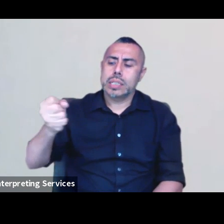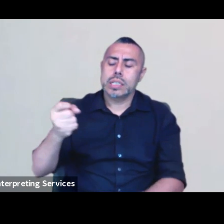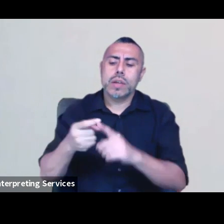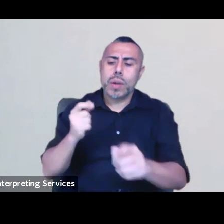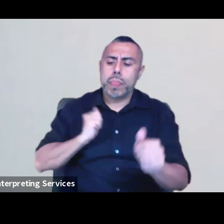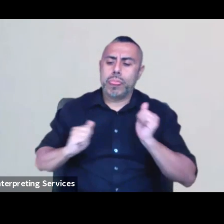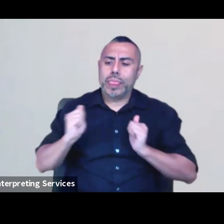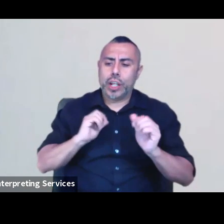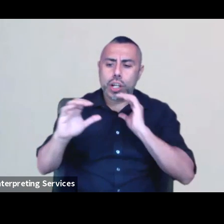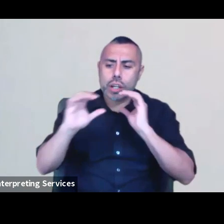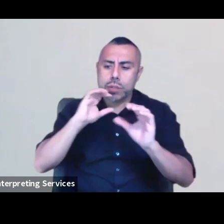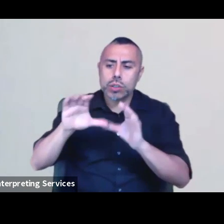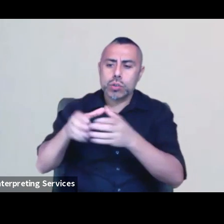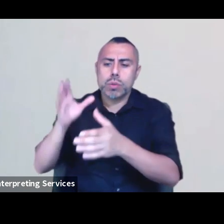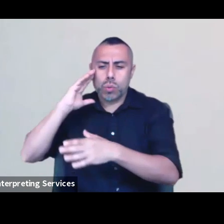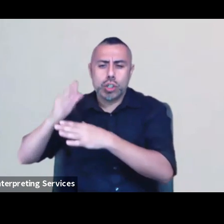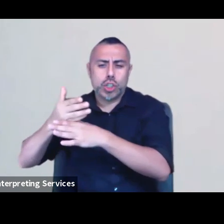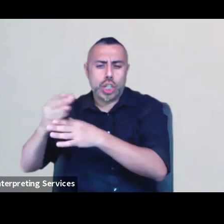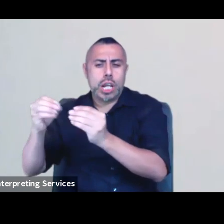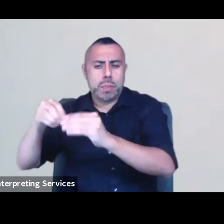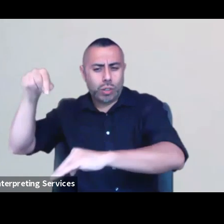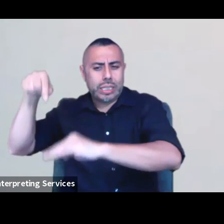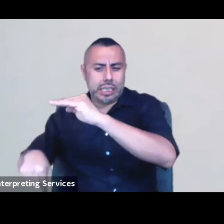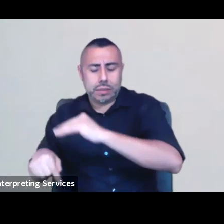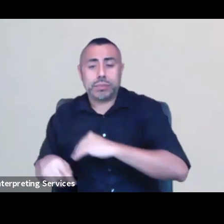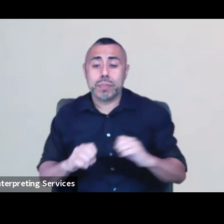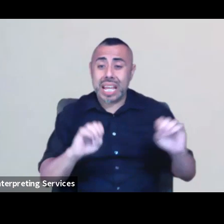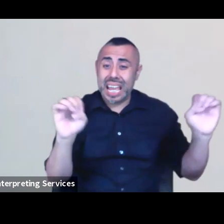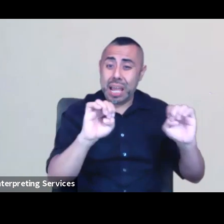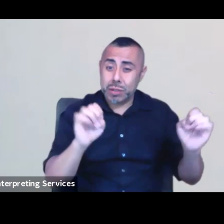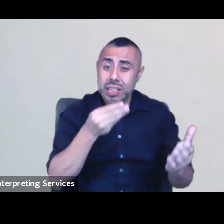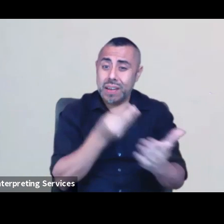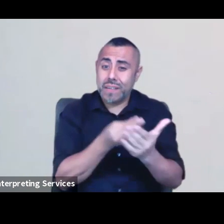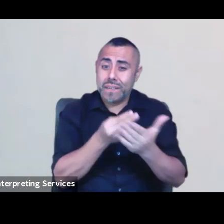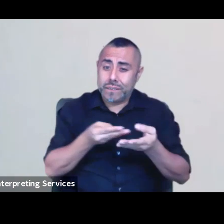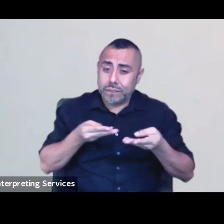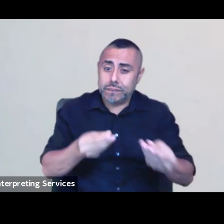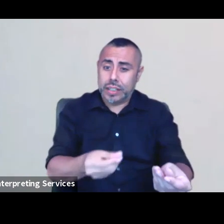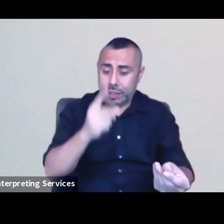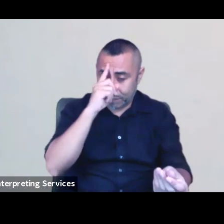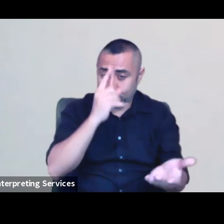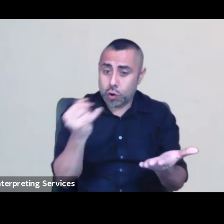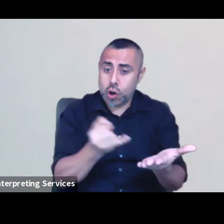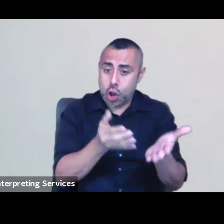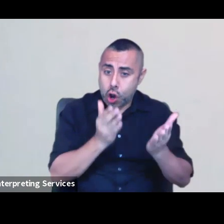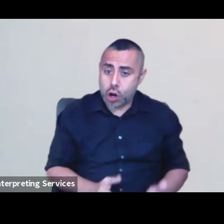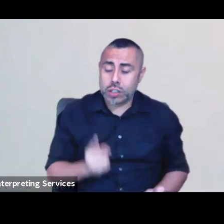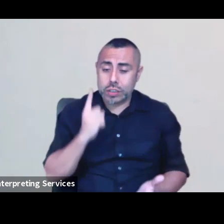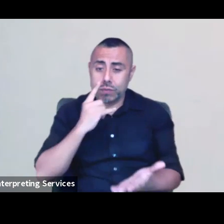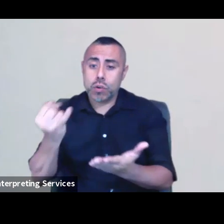Emergency funding particularly for artists or arts organizations has not yet been a part